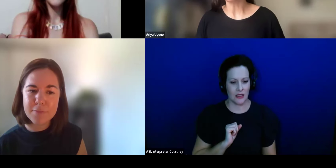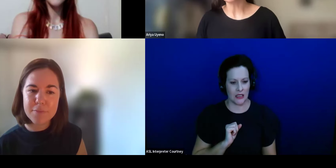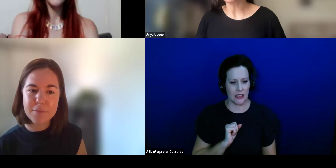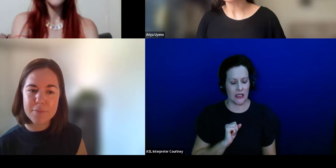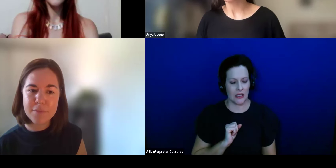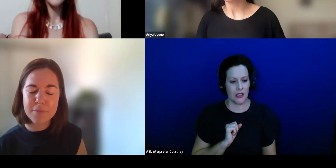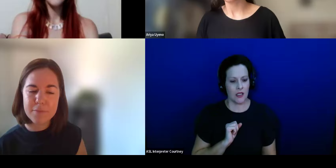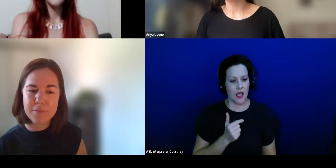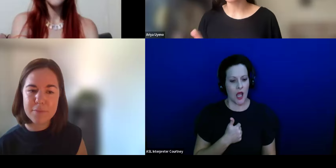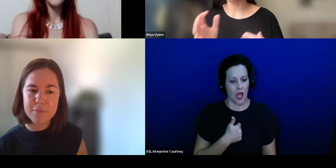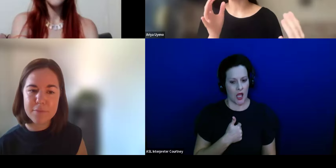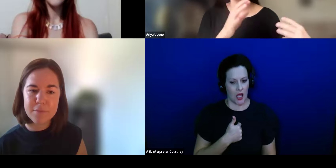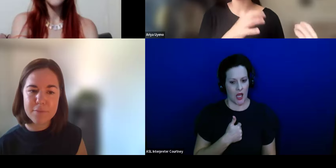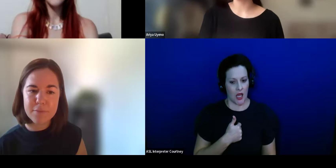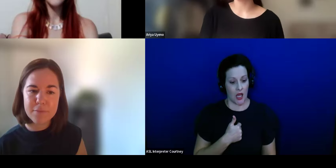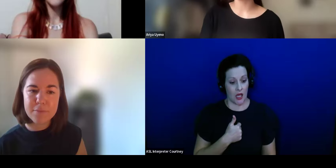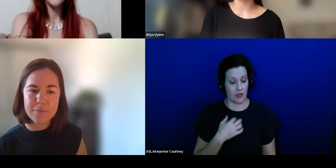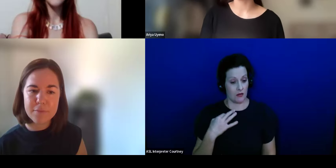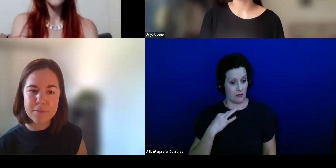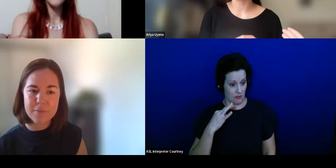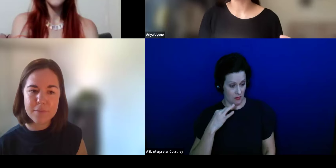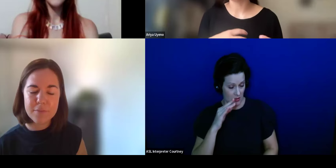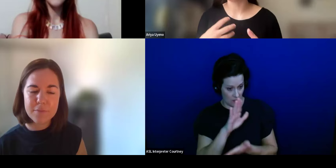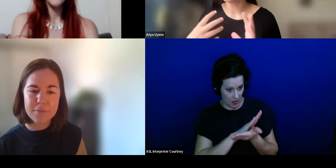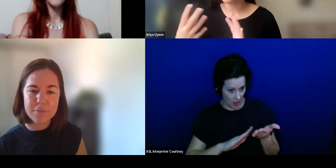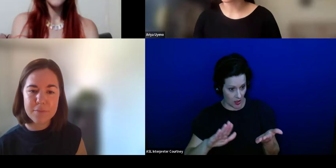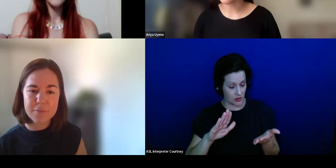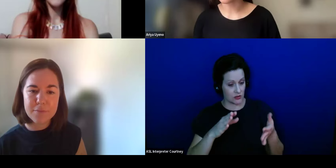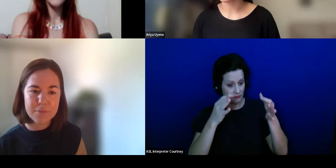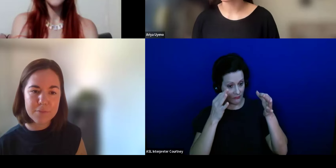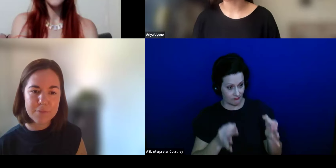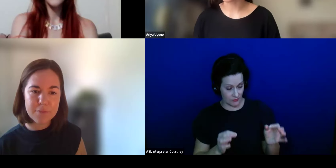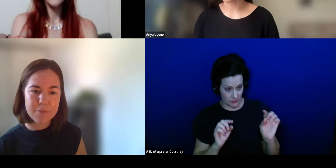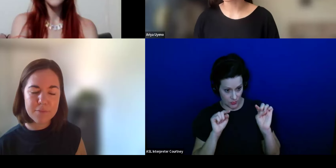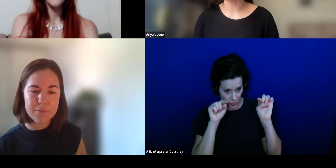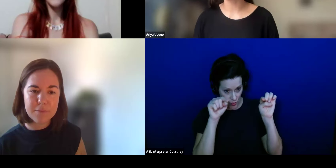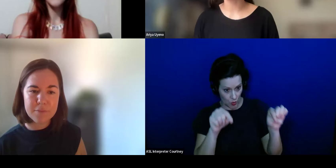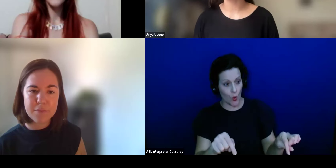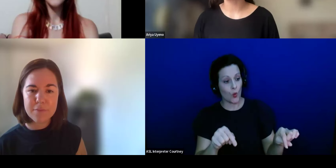When I applied for college initially and decided I would try to get higher education,